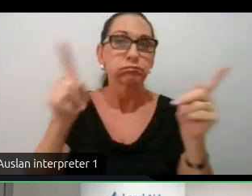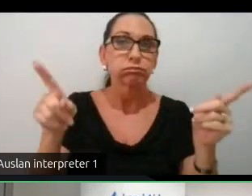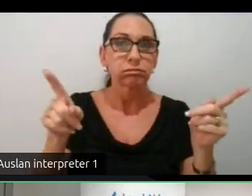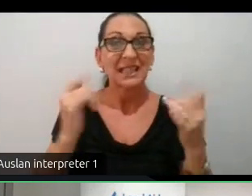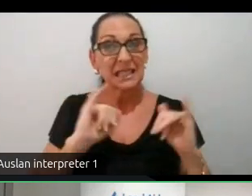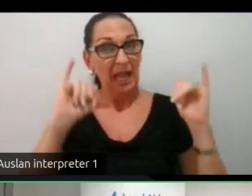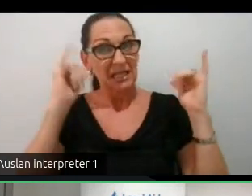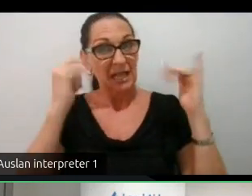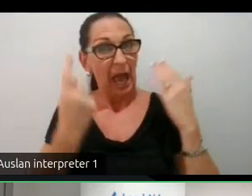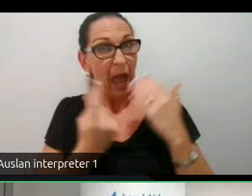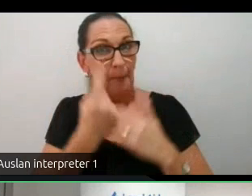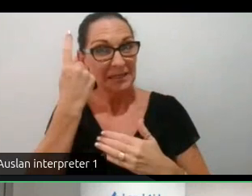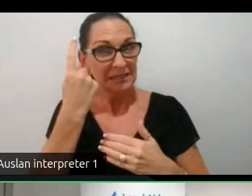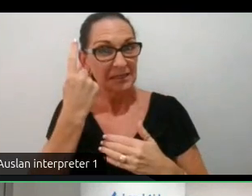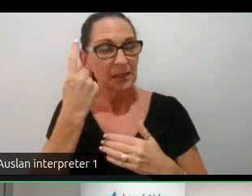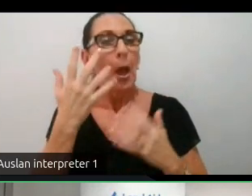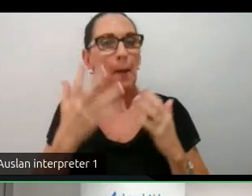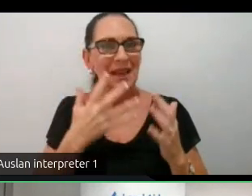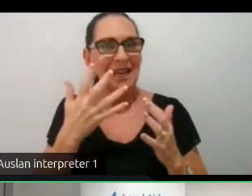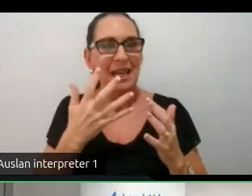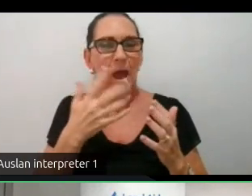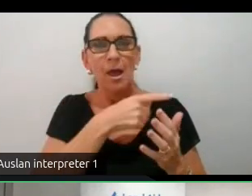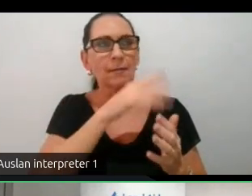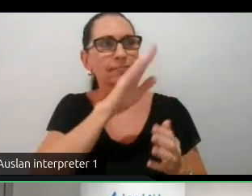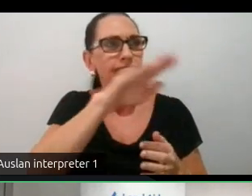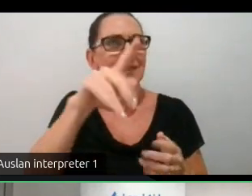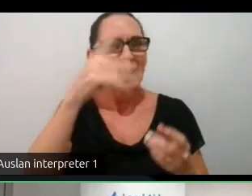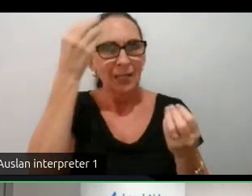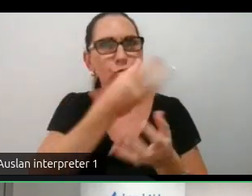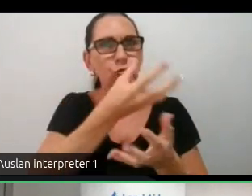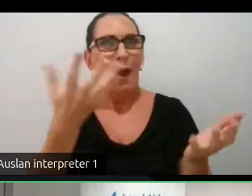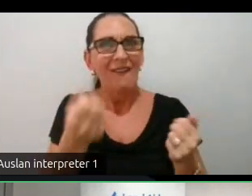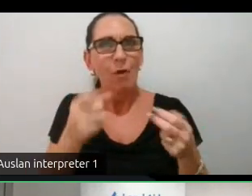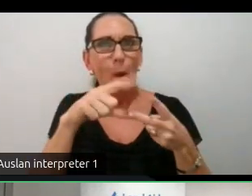a disaster, which is great for um awareness for people to know that there's options, but we can